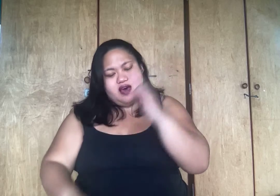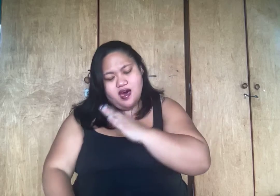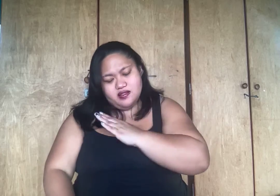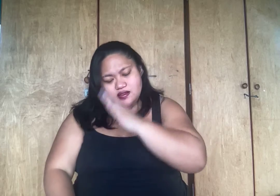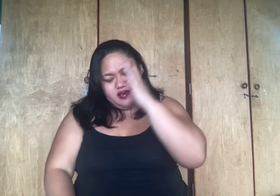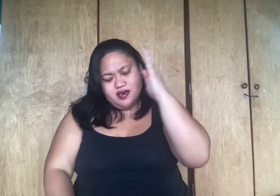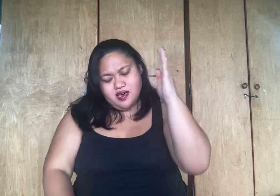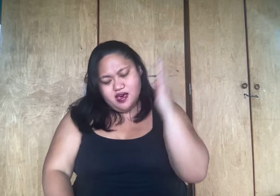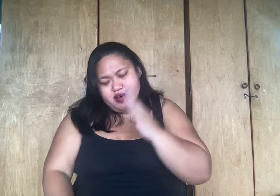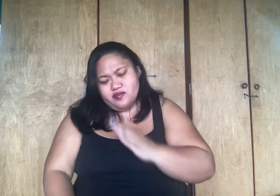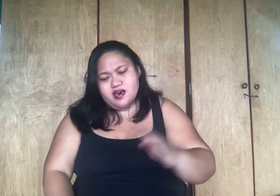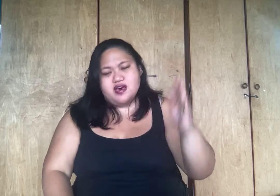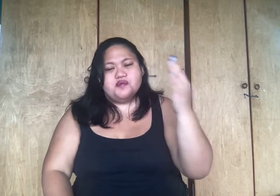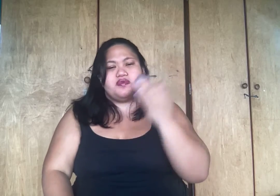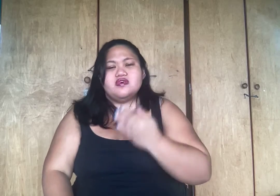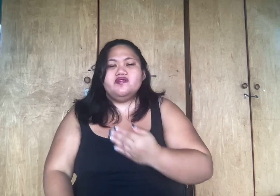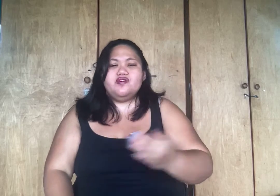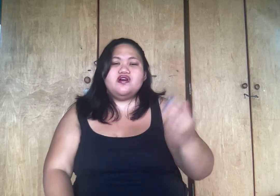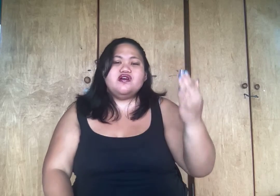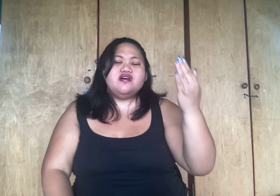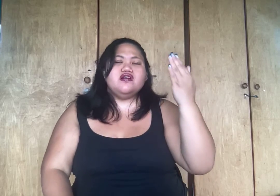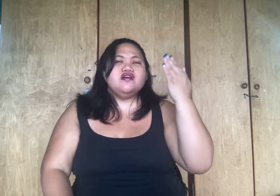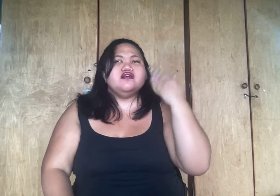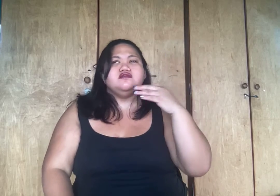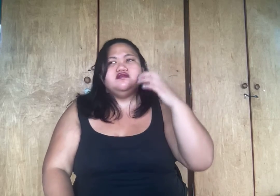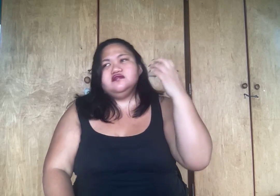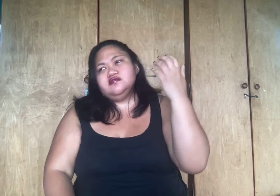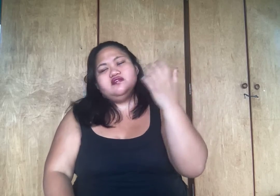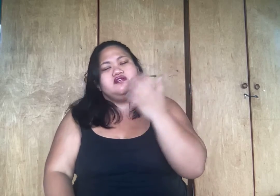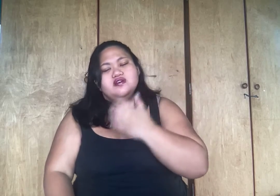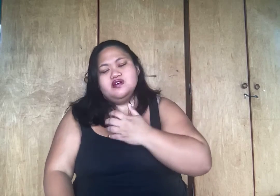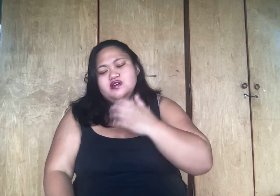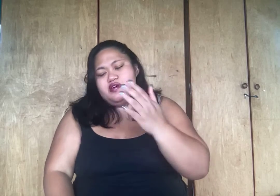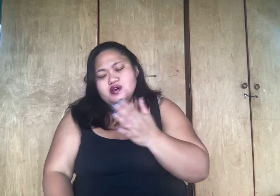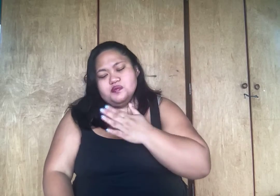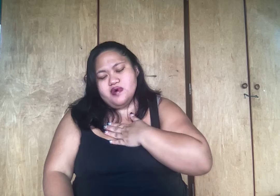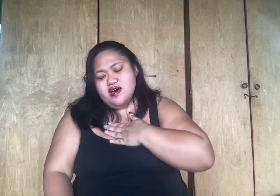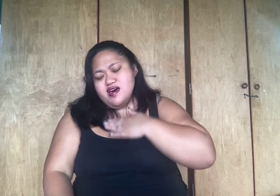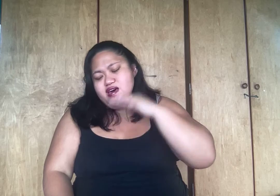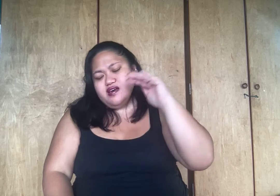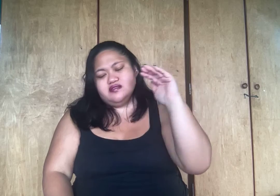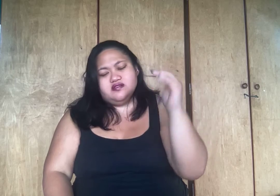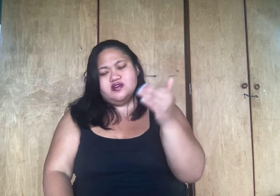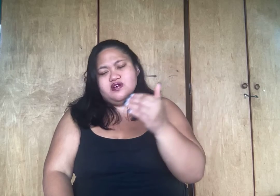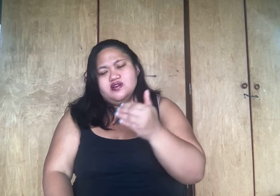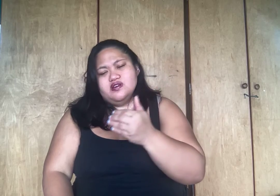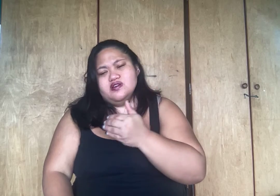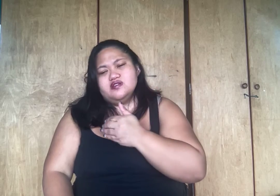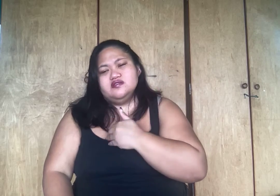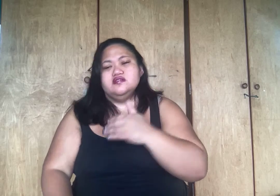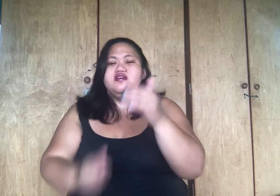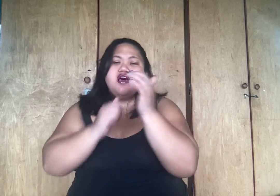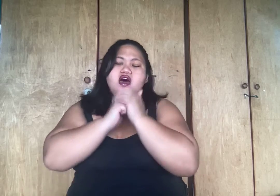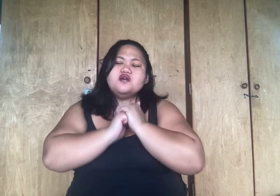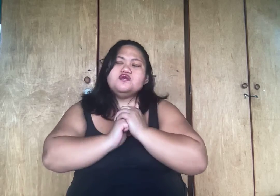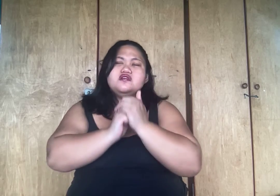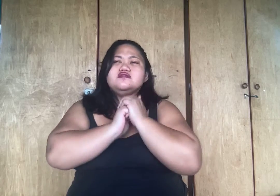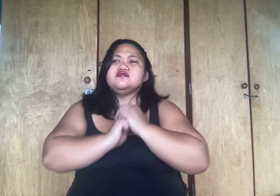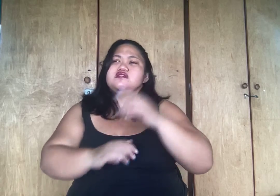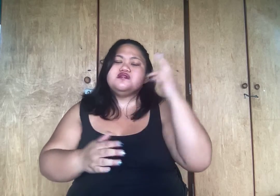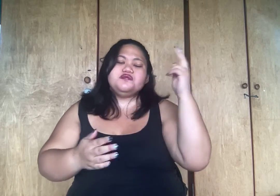... sing like never like ... ... before ... ... oh my ... ... soul ...